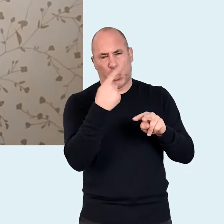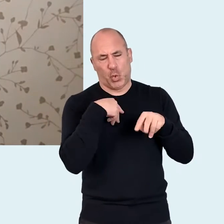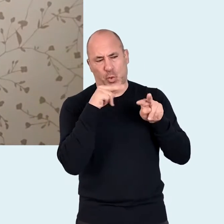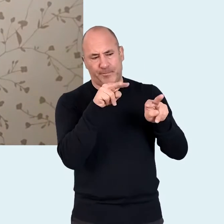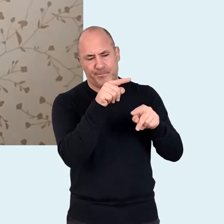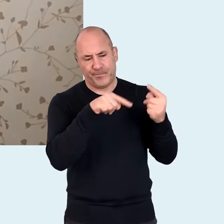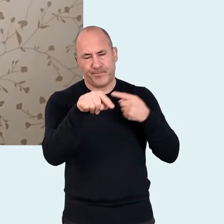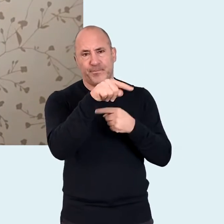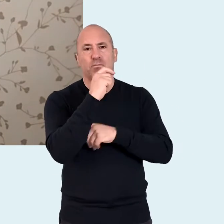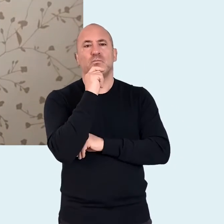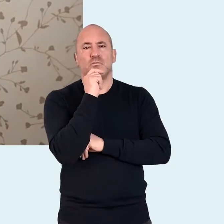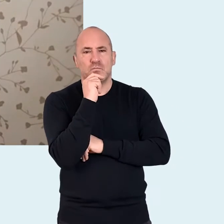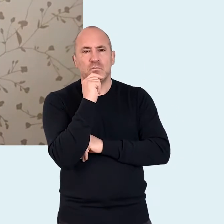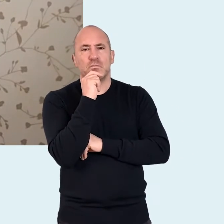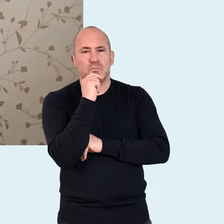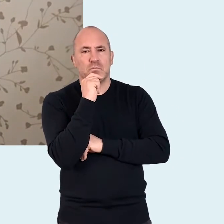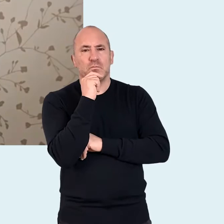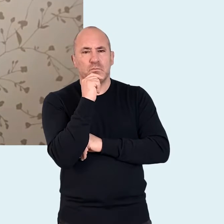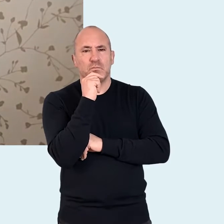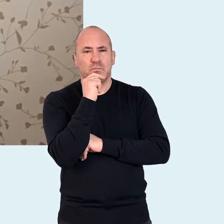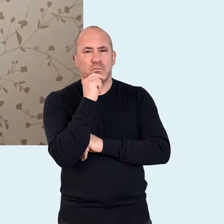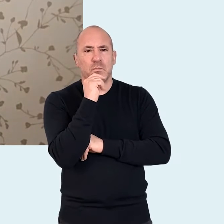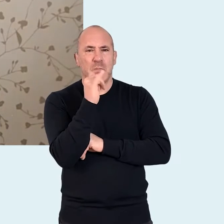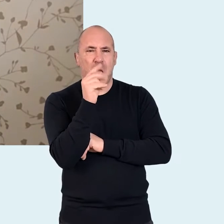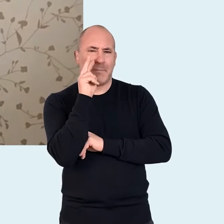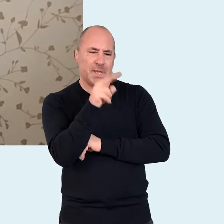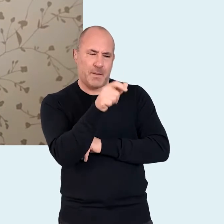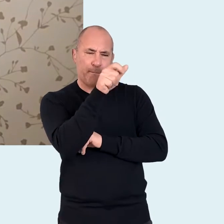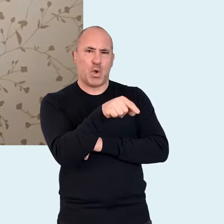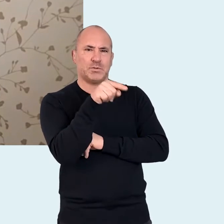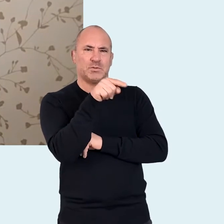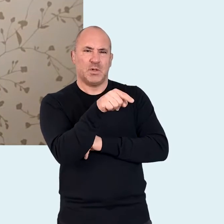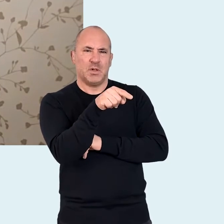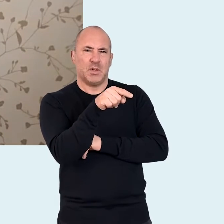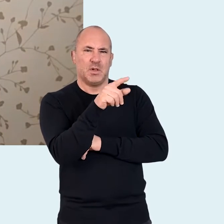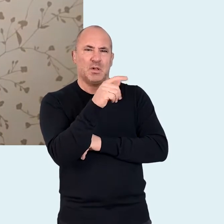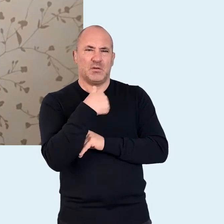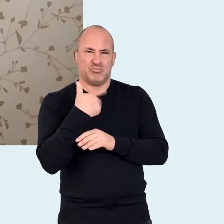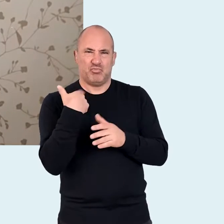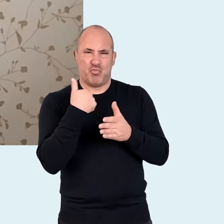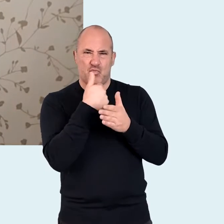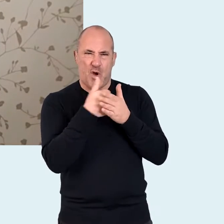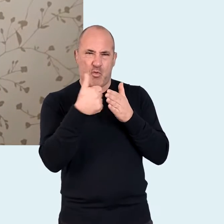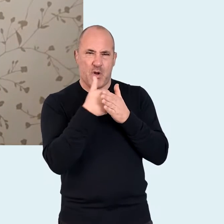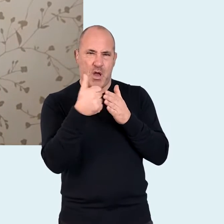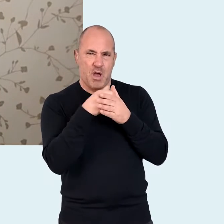say, in your teaching team, have a look at who it is that you're working with. Is there